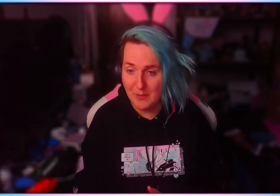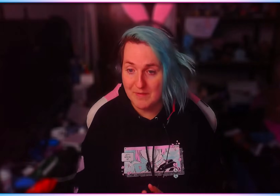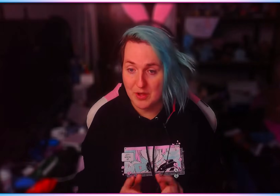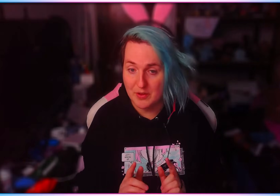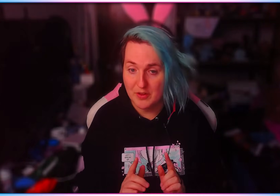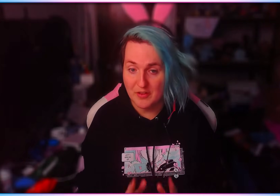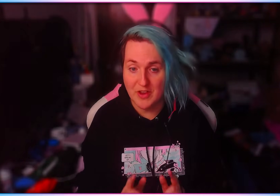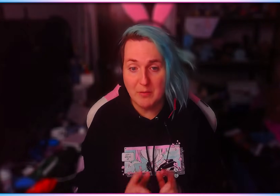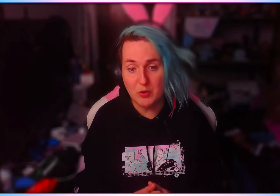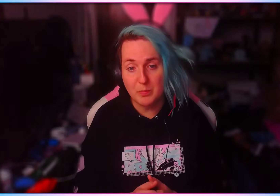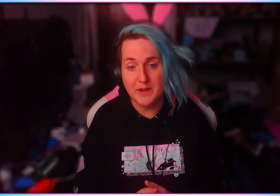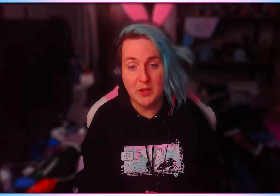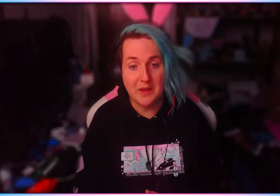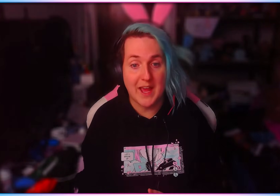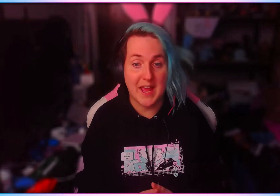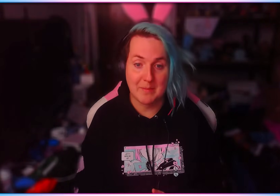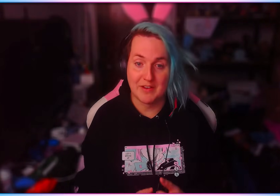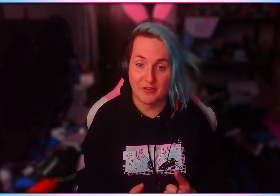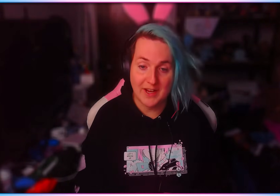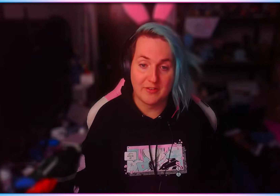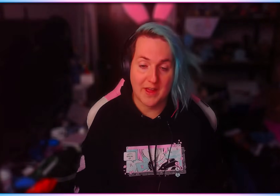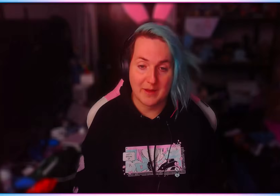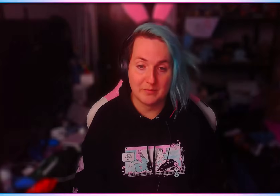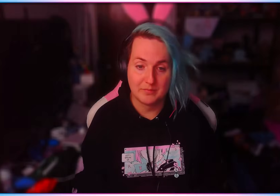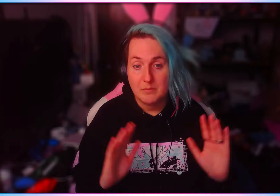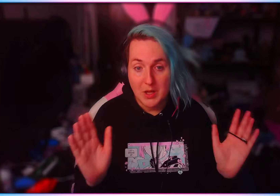However, there’s now a group in the UK aiming to change that.